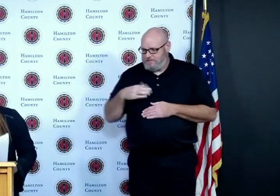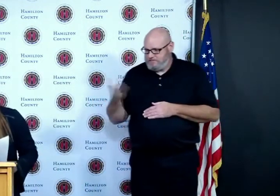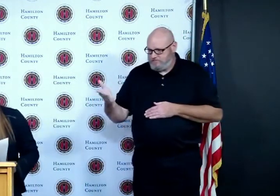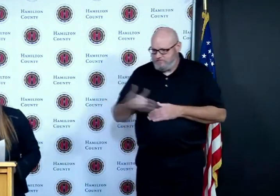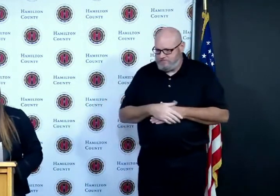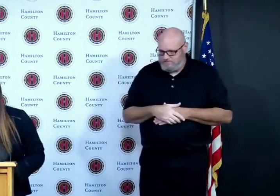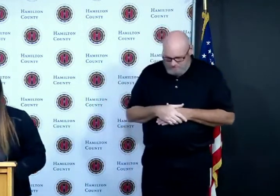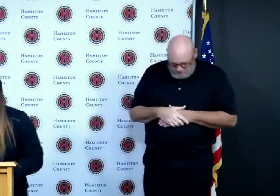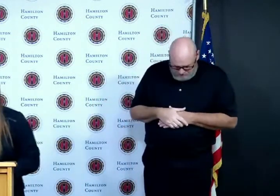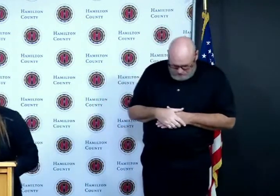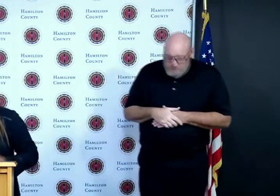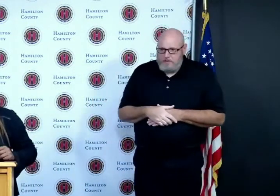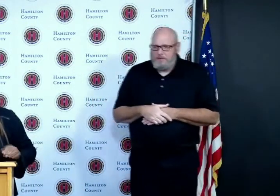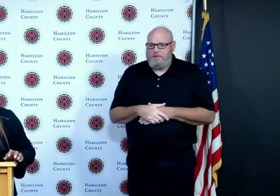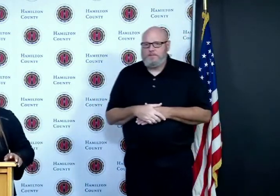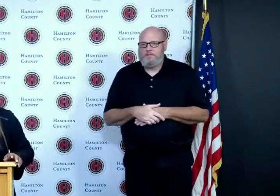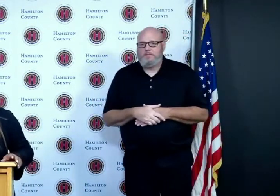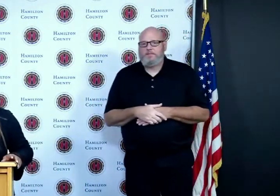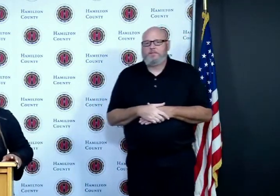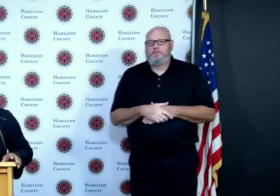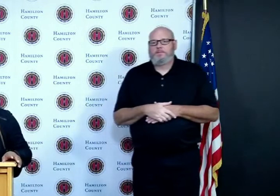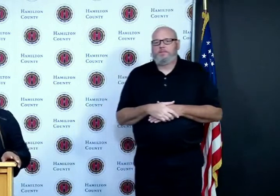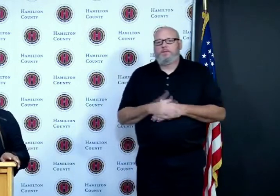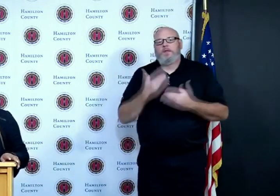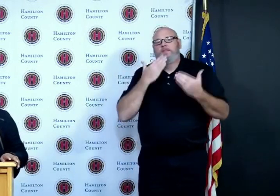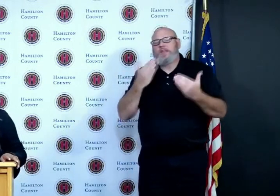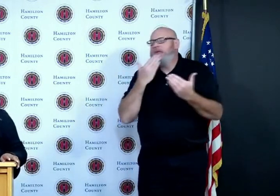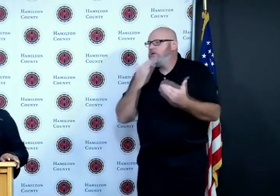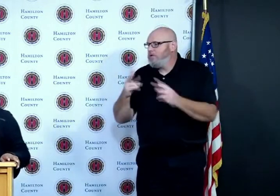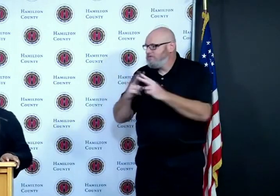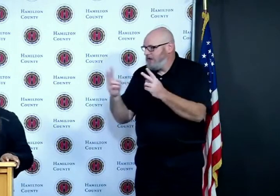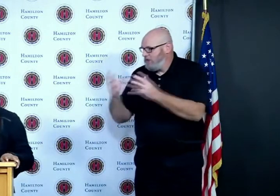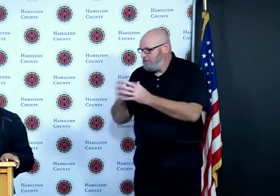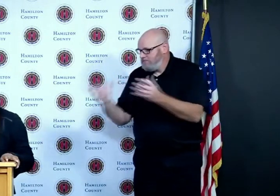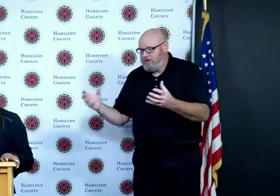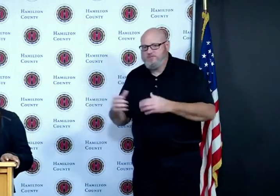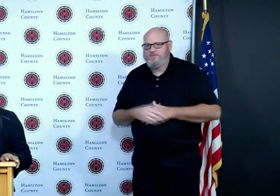thank you very much and Commissioner Driehaus we had my talking points